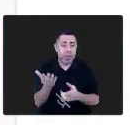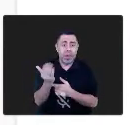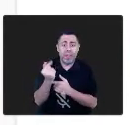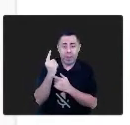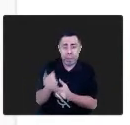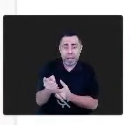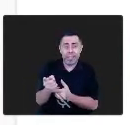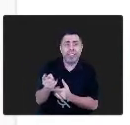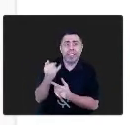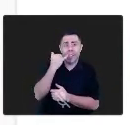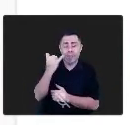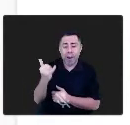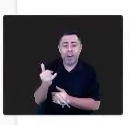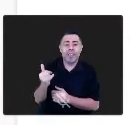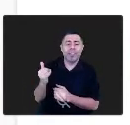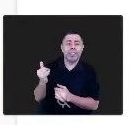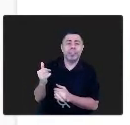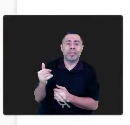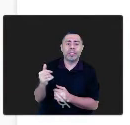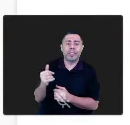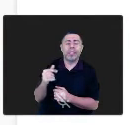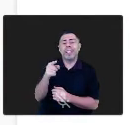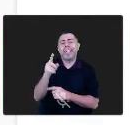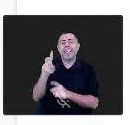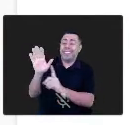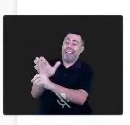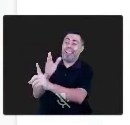know some people call them in informational interviews i actually don't prefer that